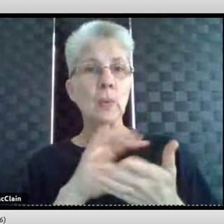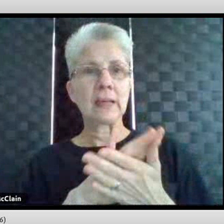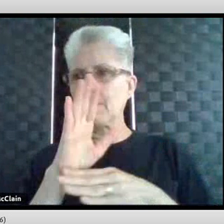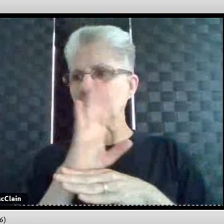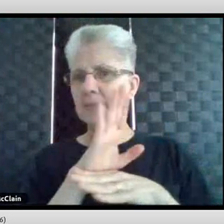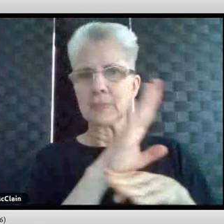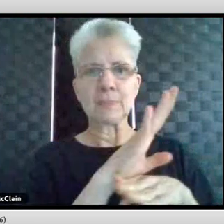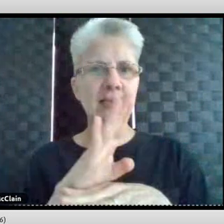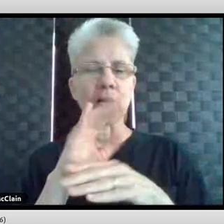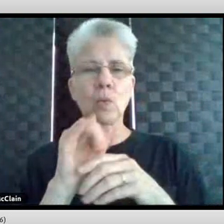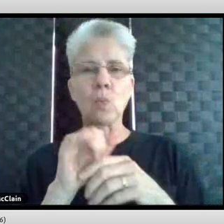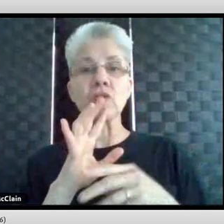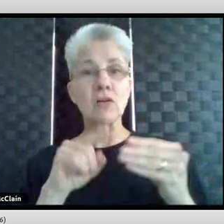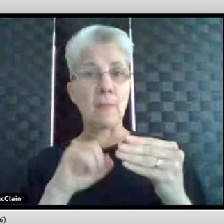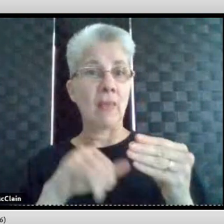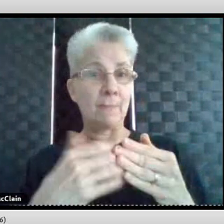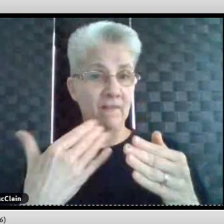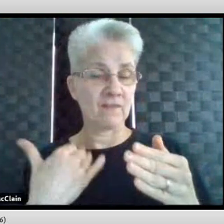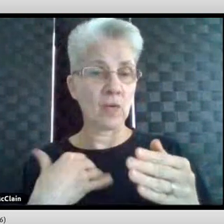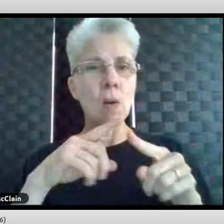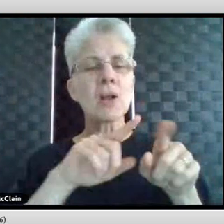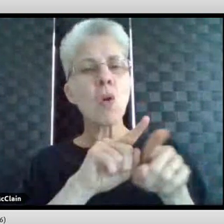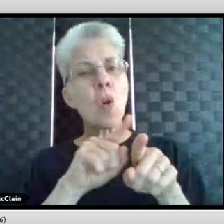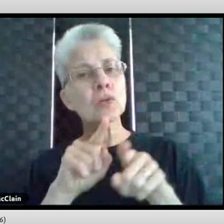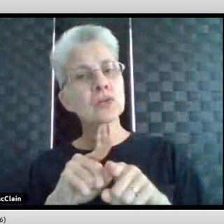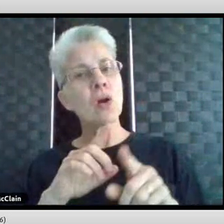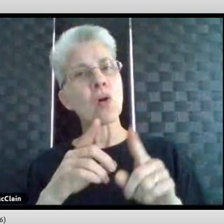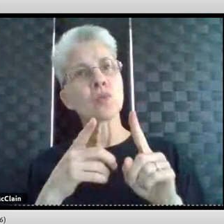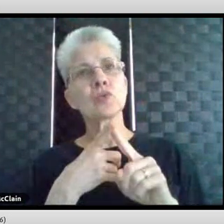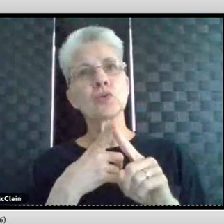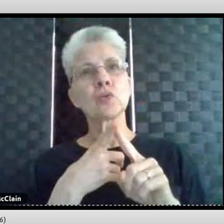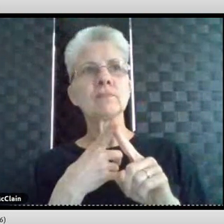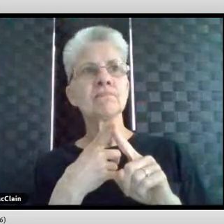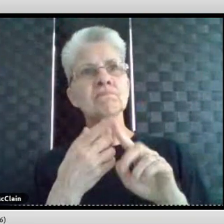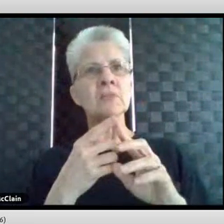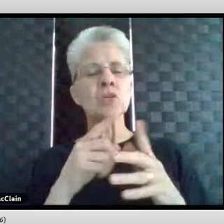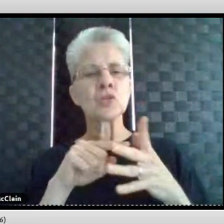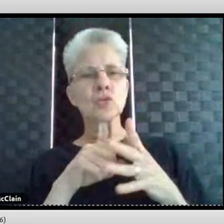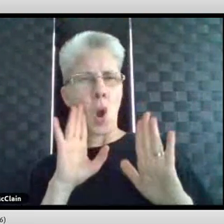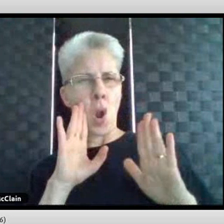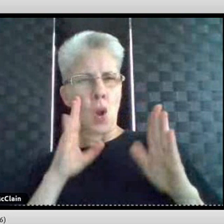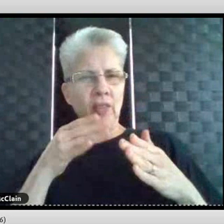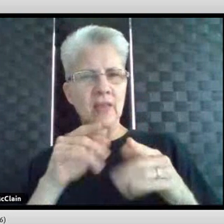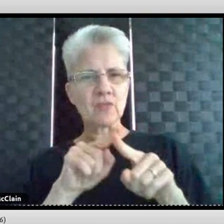we've kind of touched on some of those, but also to get you to look at thinks from a different perspective --